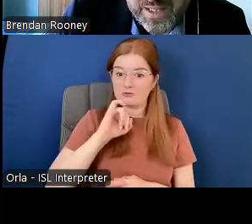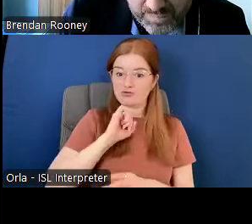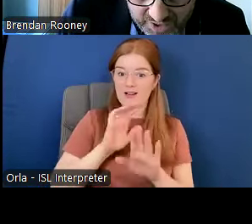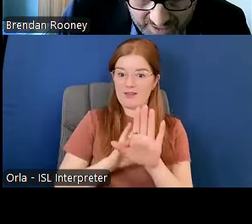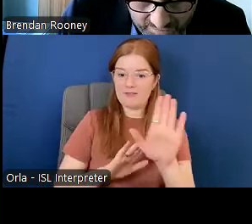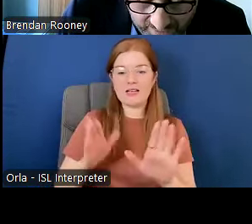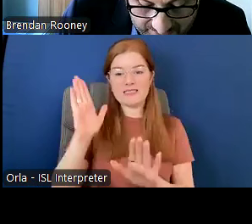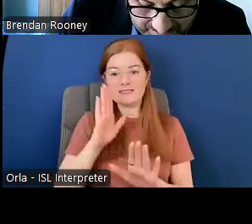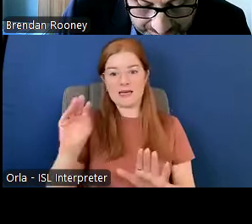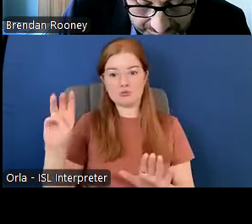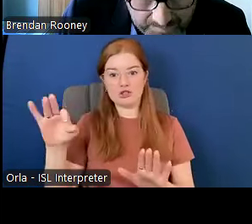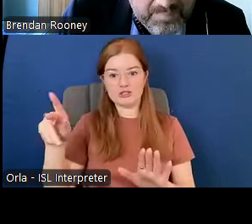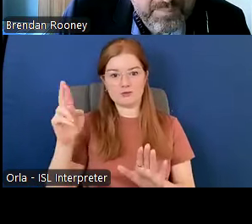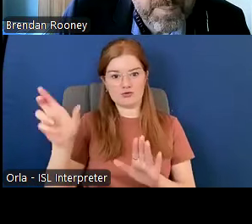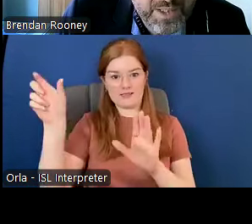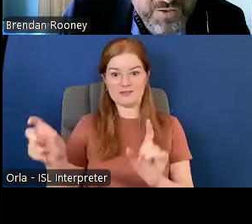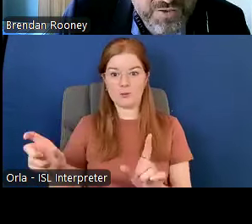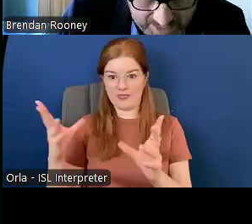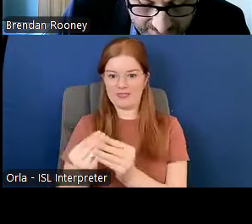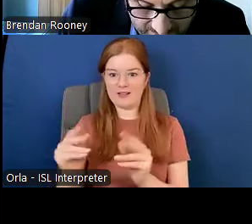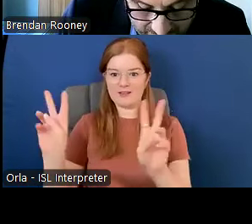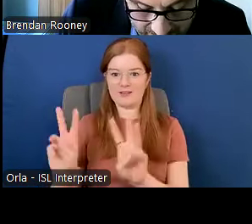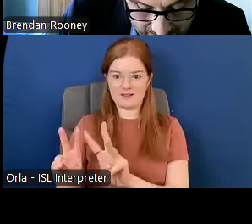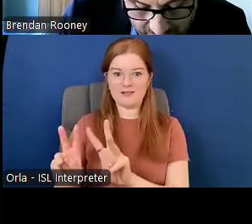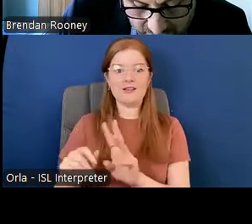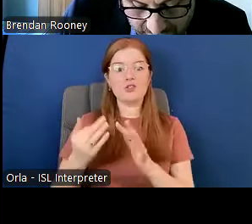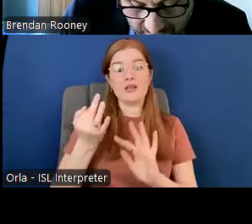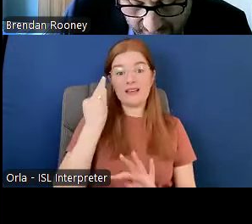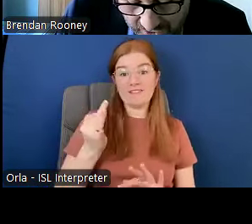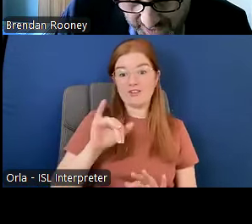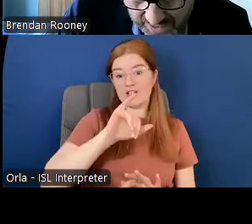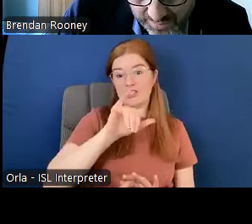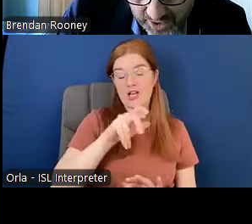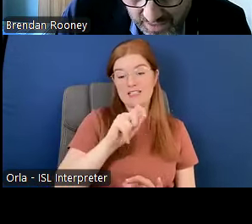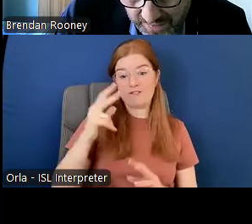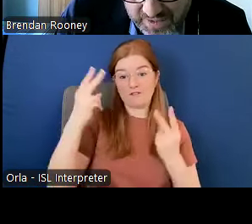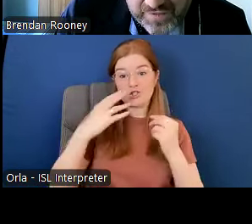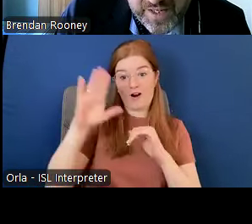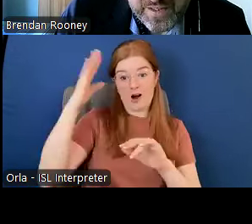St Bridget on the right. If Jellett's Virgin ofEire addresses subjects of Irish faith